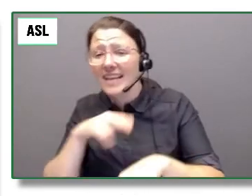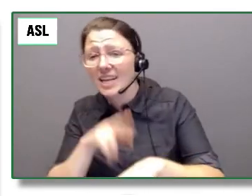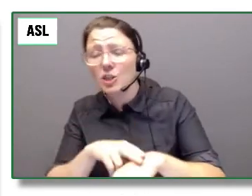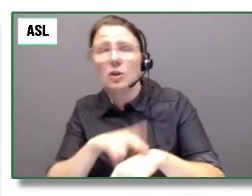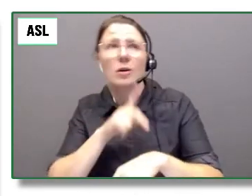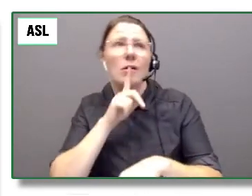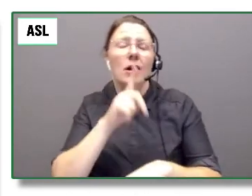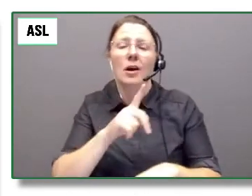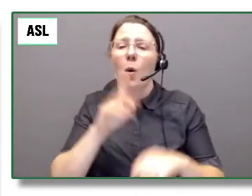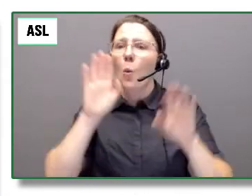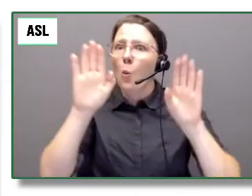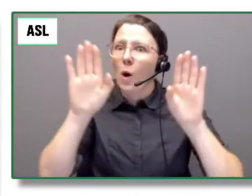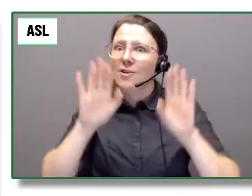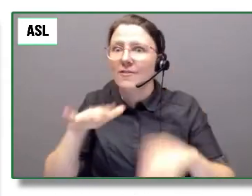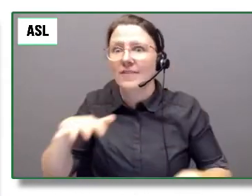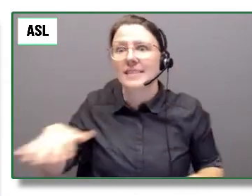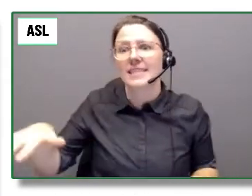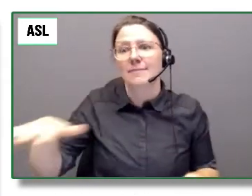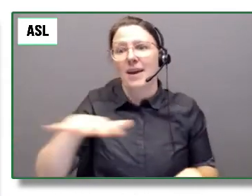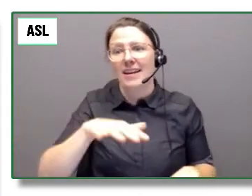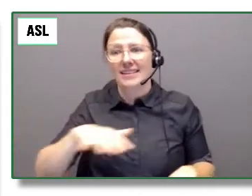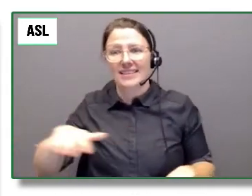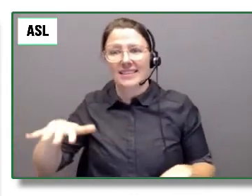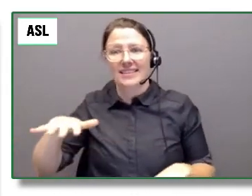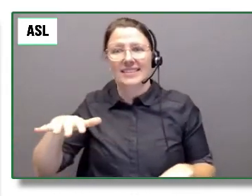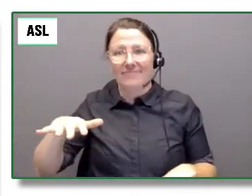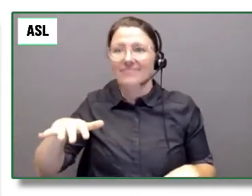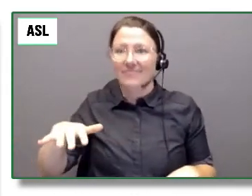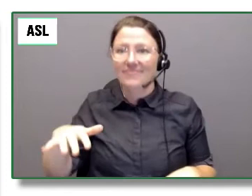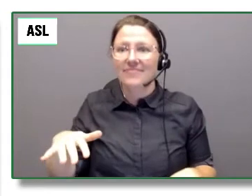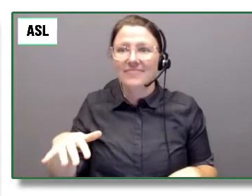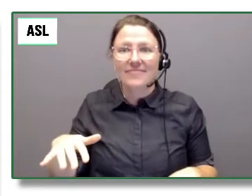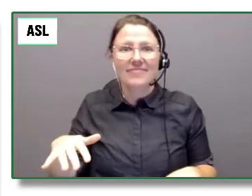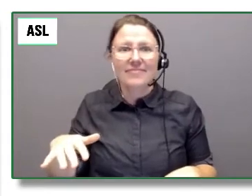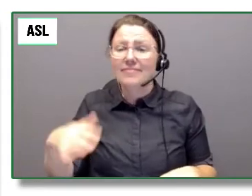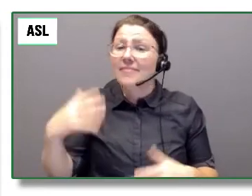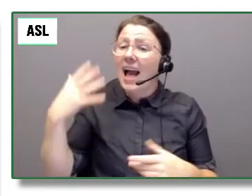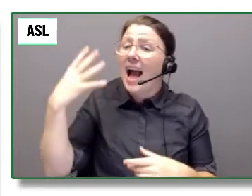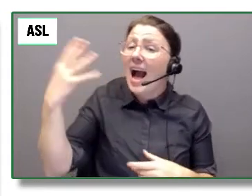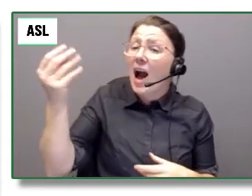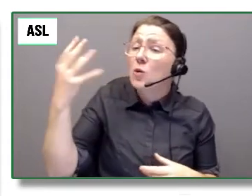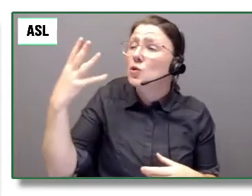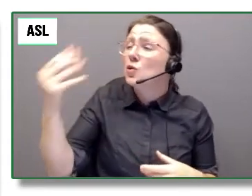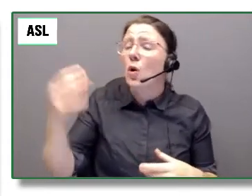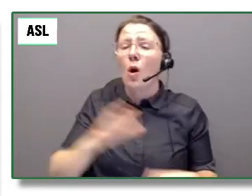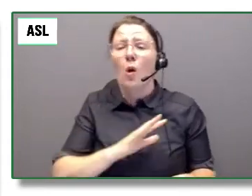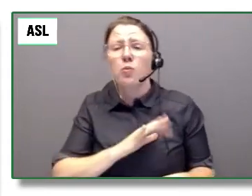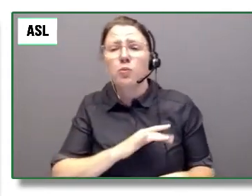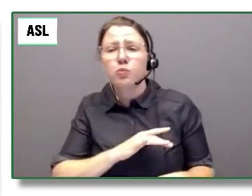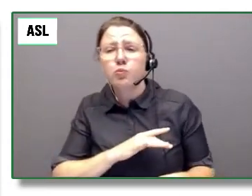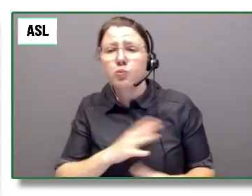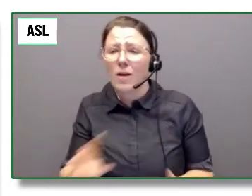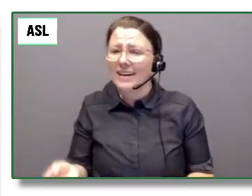The outdoors are are places that can support us physically and mentally. They